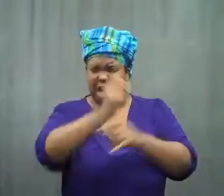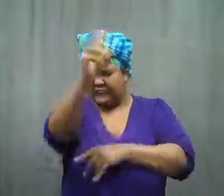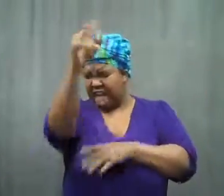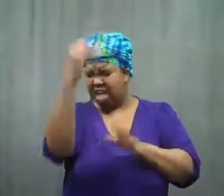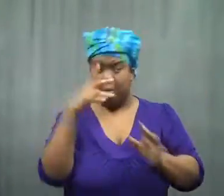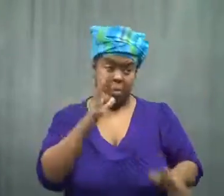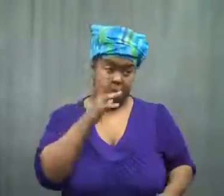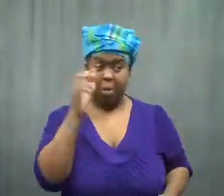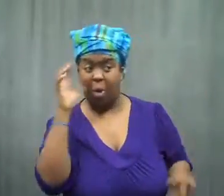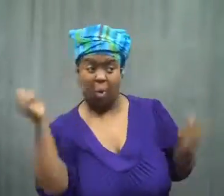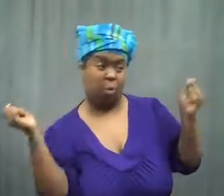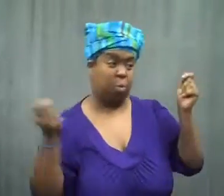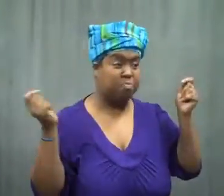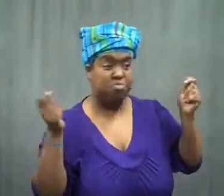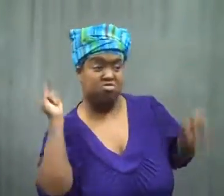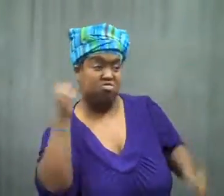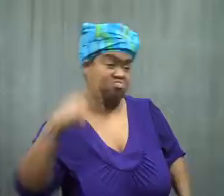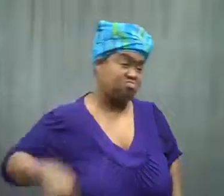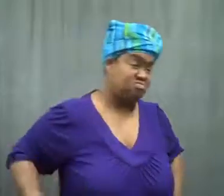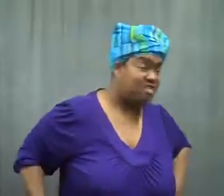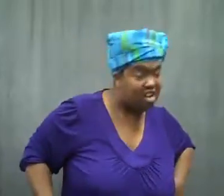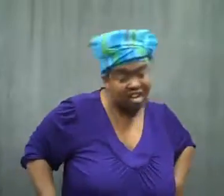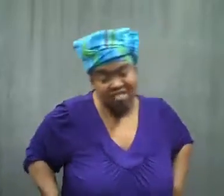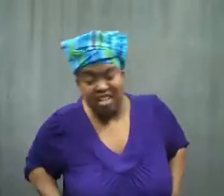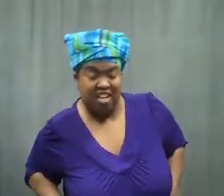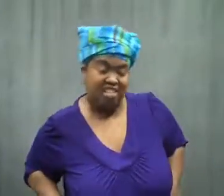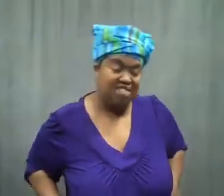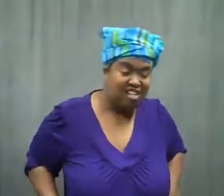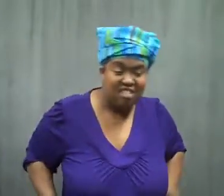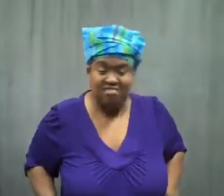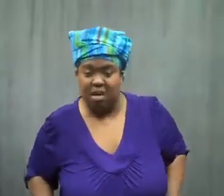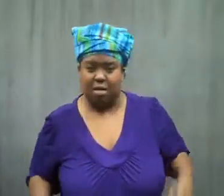She said fine, and told me mom was going to whup me, so there!